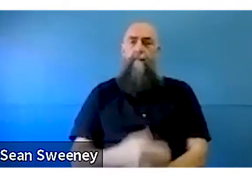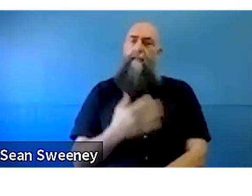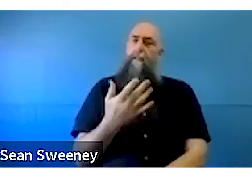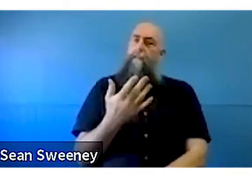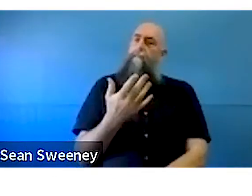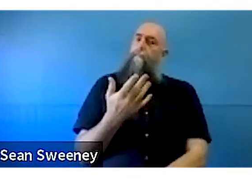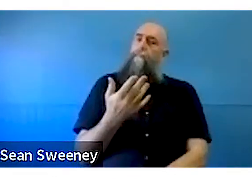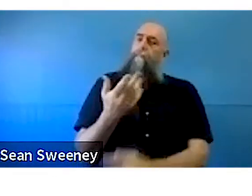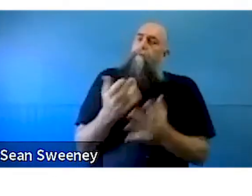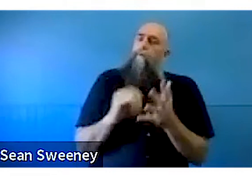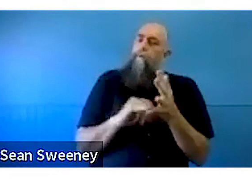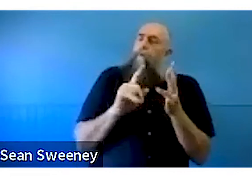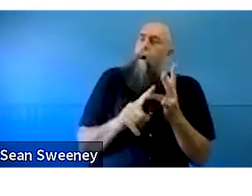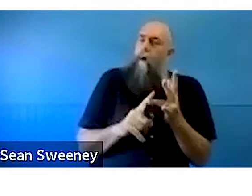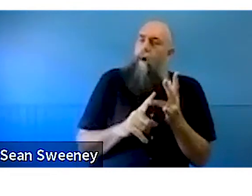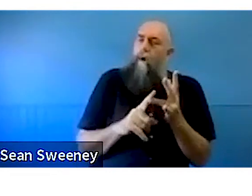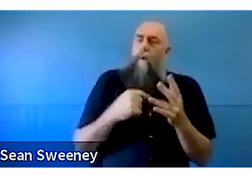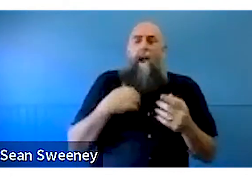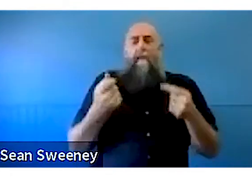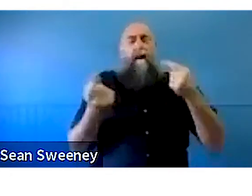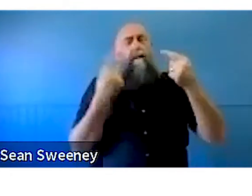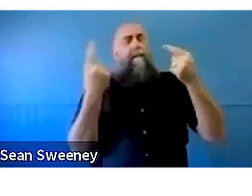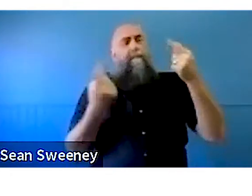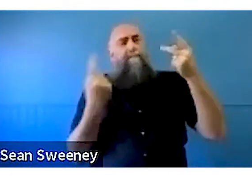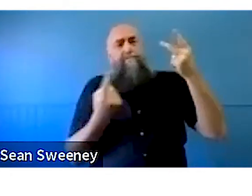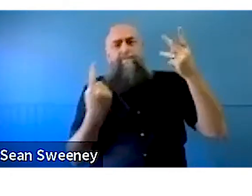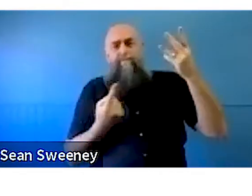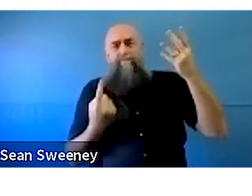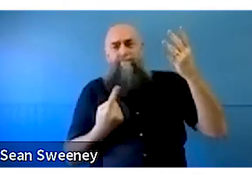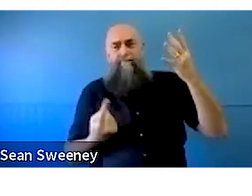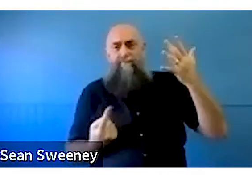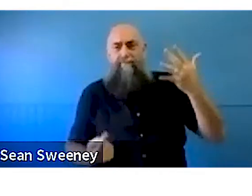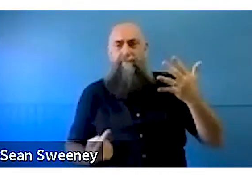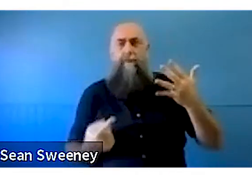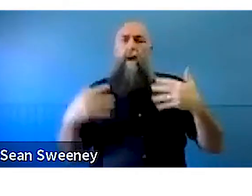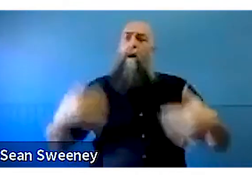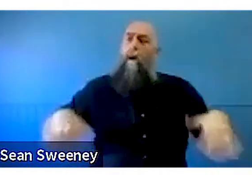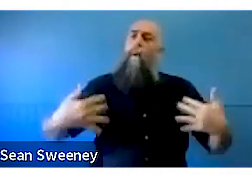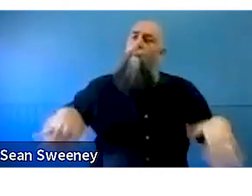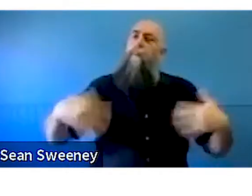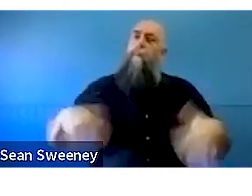There are a whole range of things that are part of your bias.